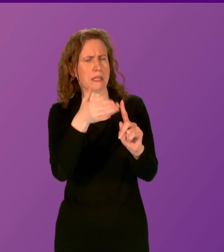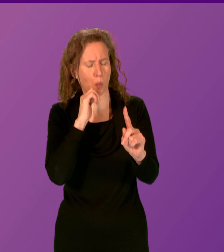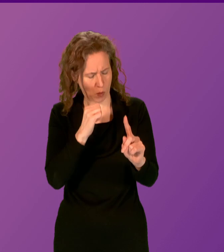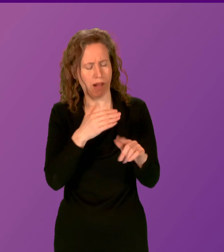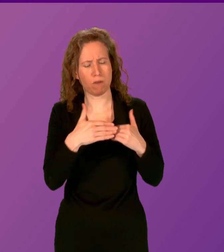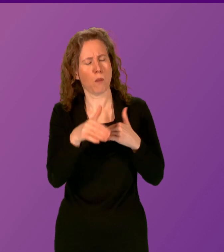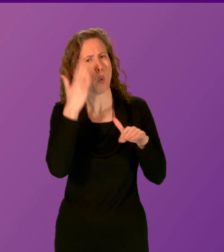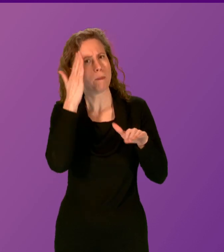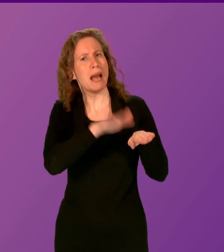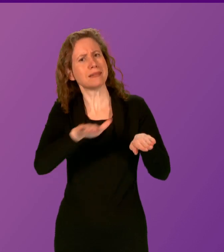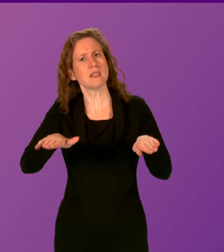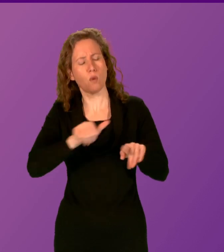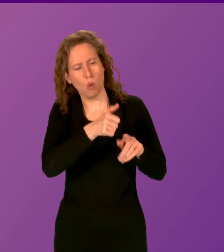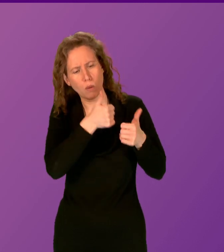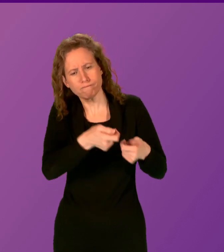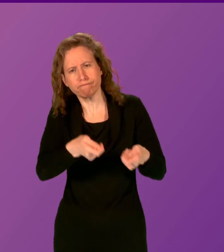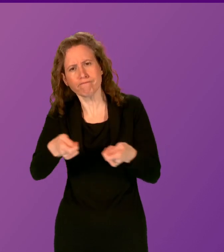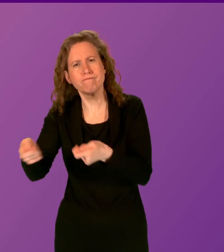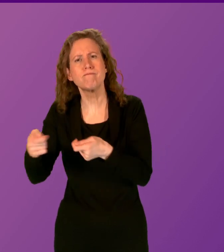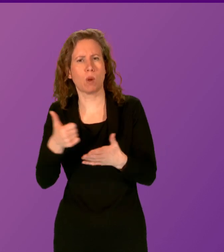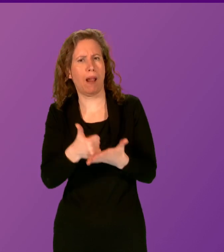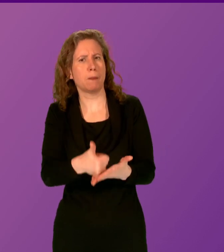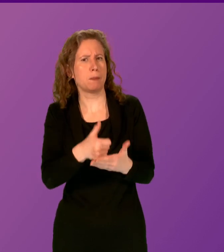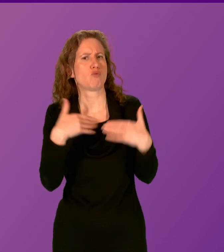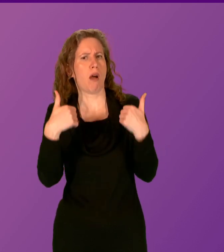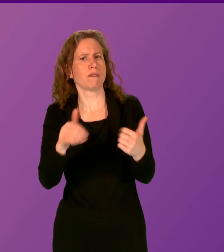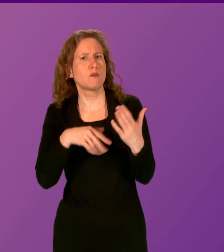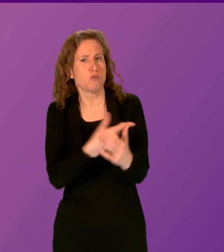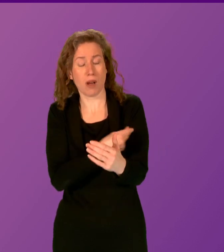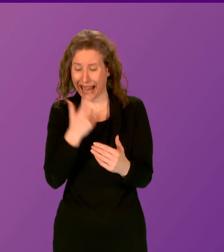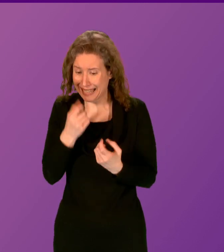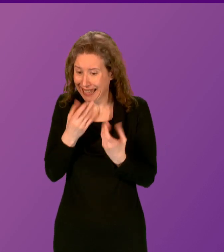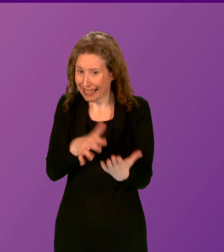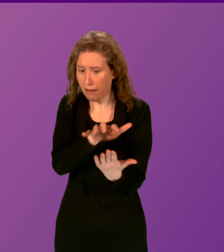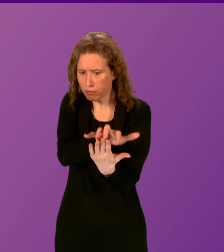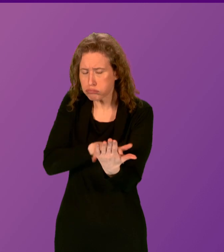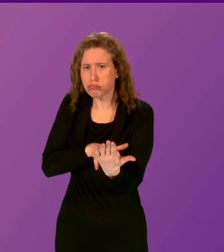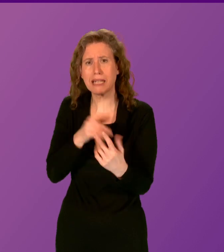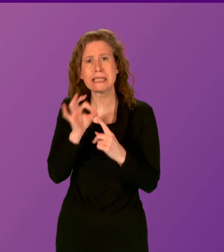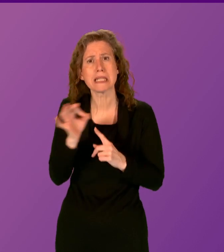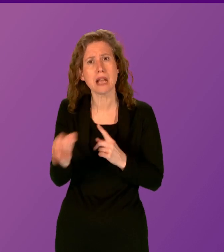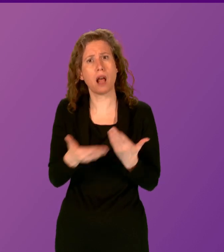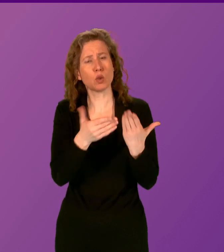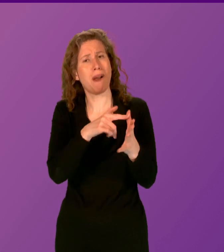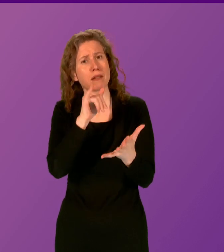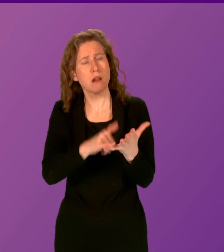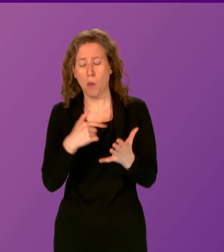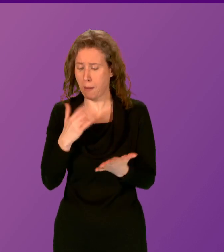If Anas Sarwar wishes, I can provide a detailed breakdown in writing of the investments that we have made in residential rehab, but we are confident about meeting not just that